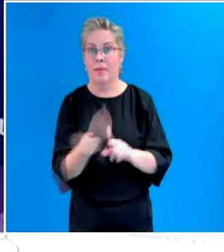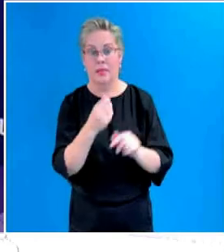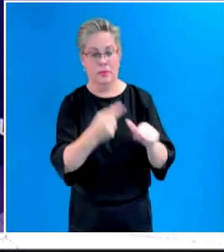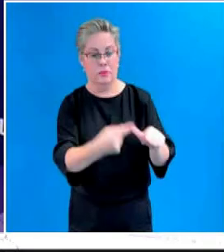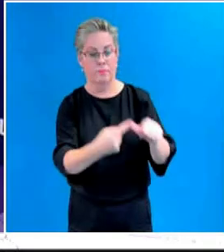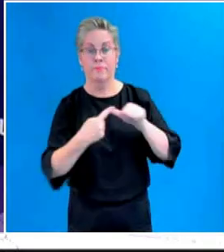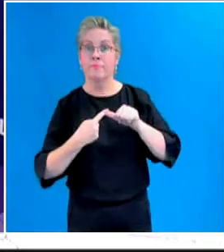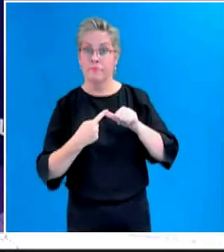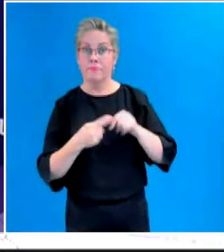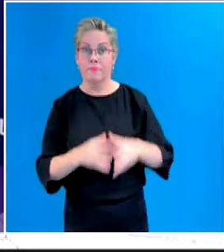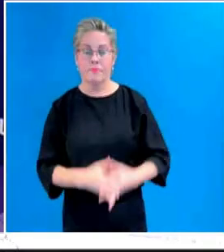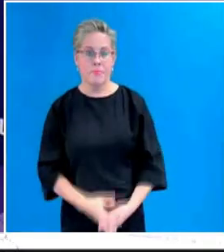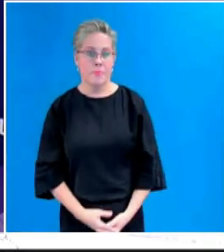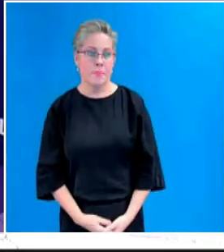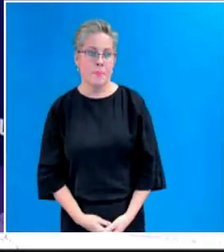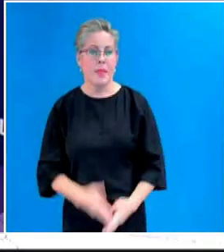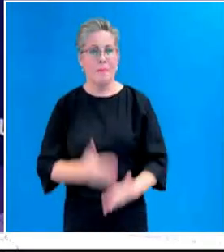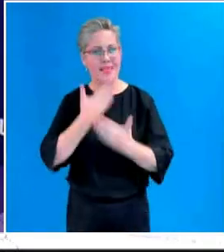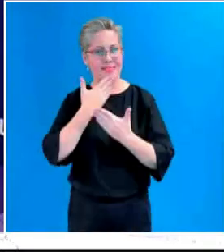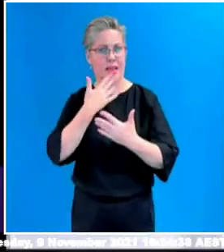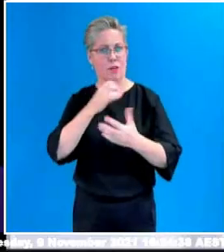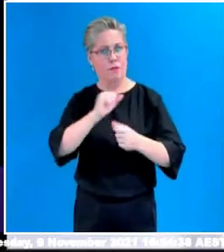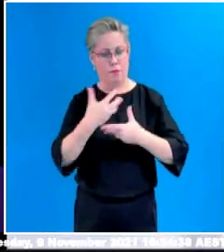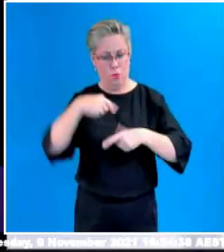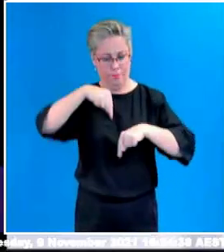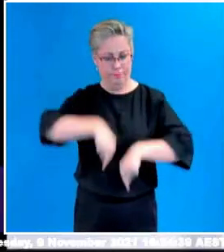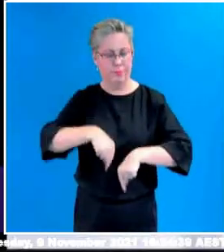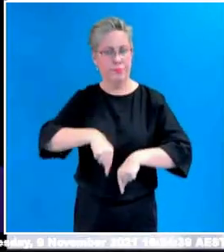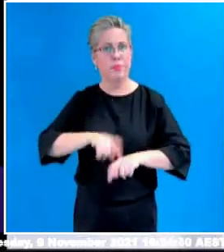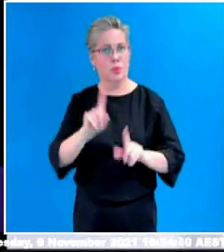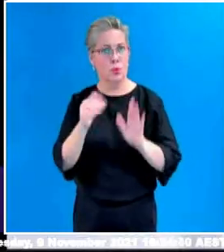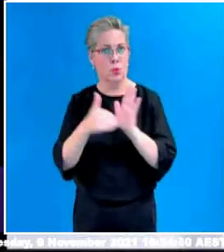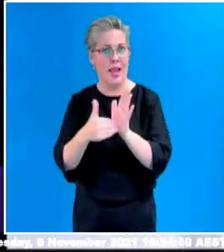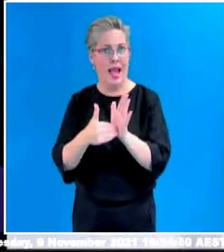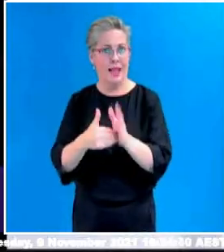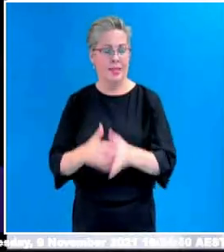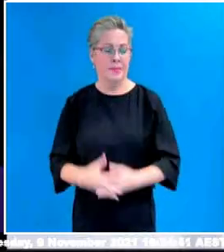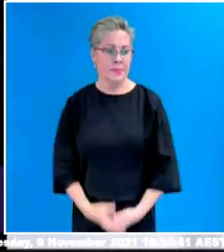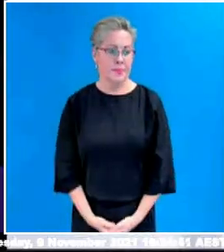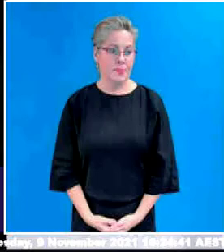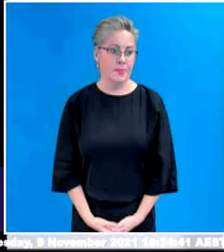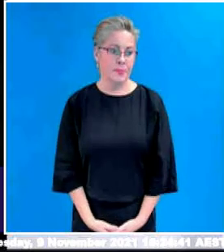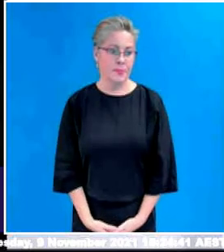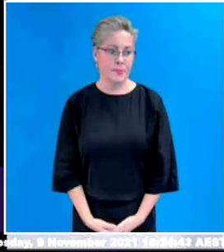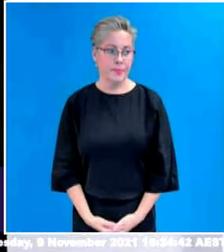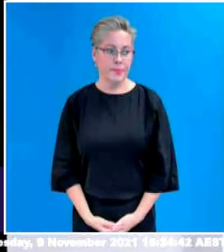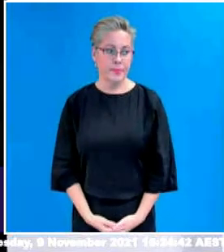Thank you very much for your contribution to the work of the Royal Commission. Thank you. Thank you, Chair.